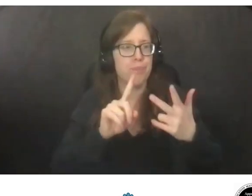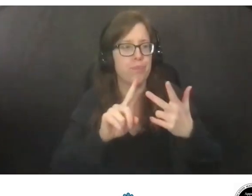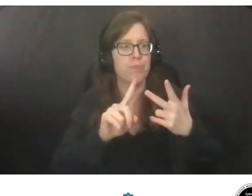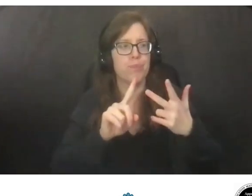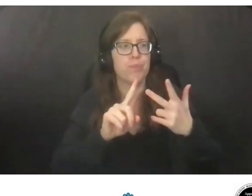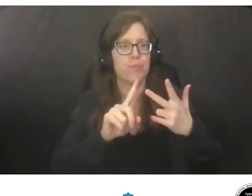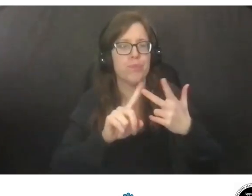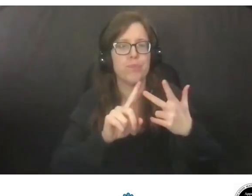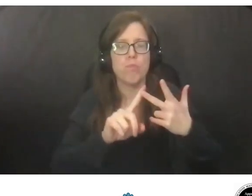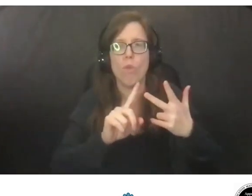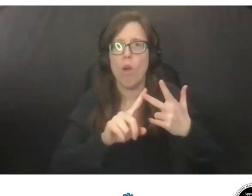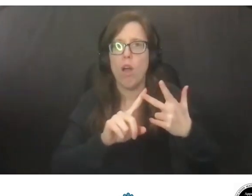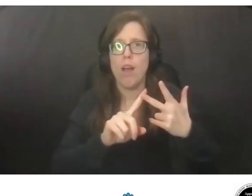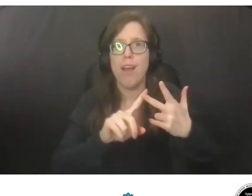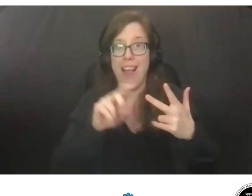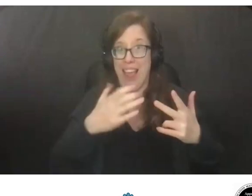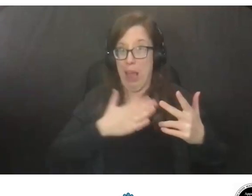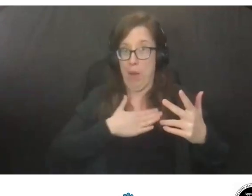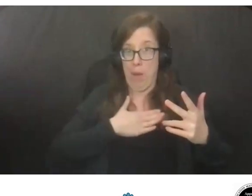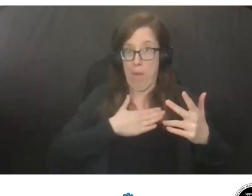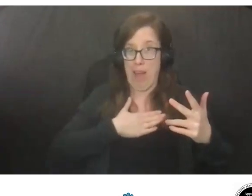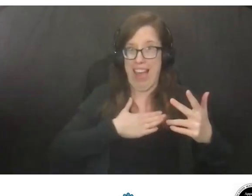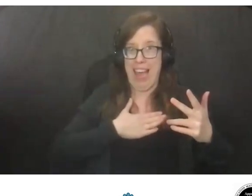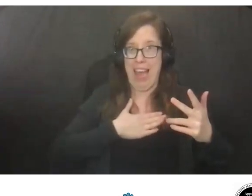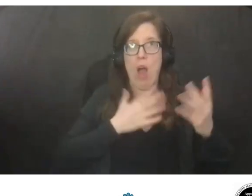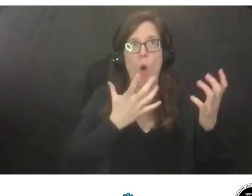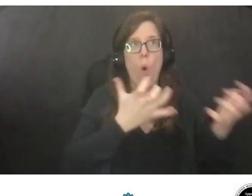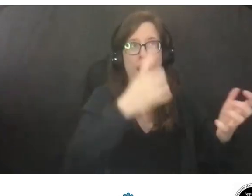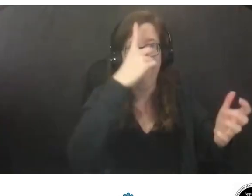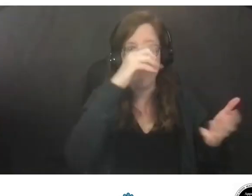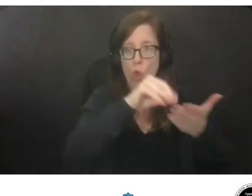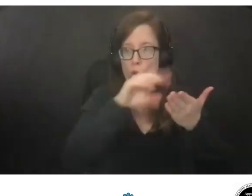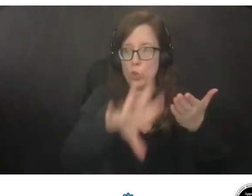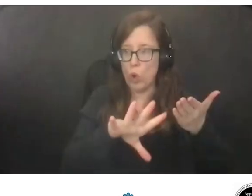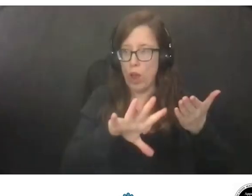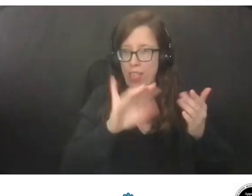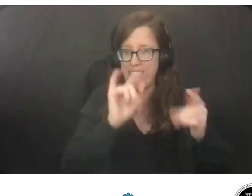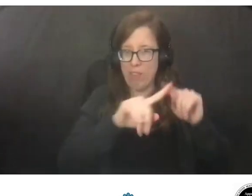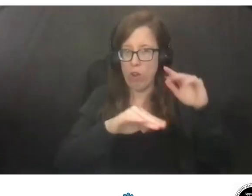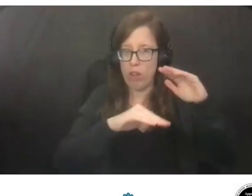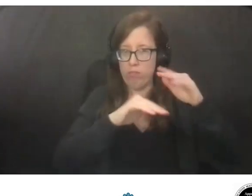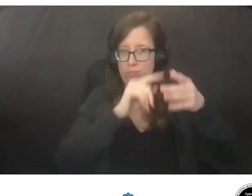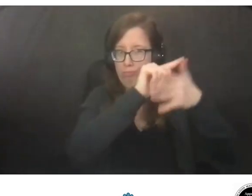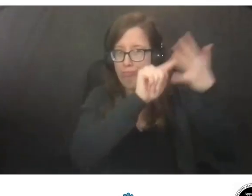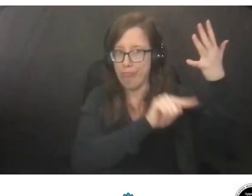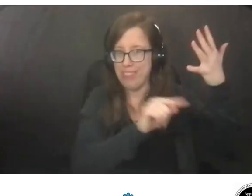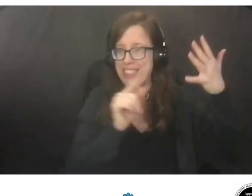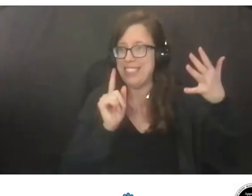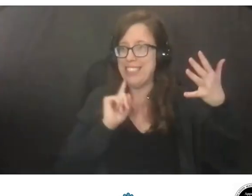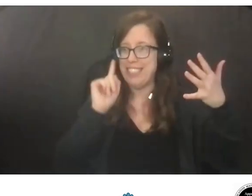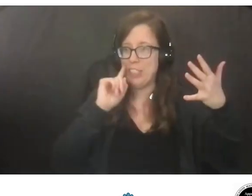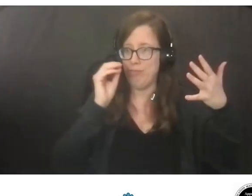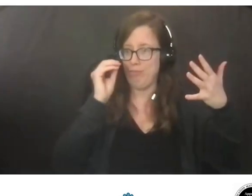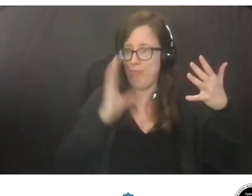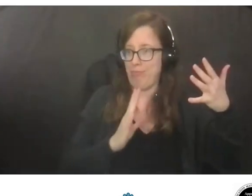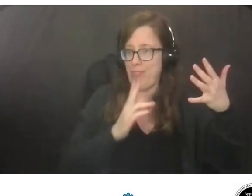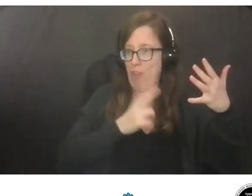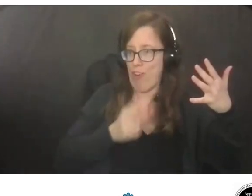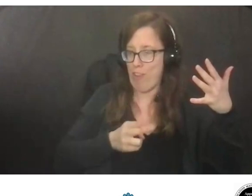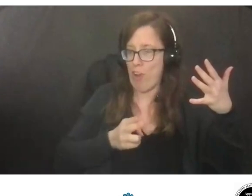things that were, like, my wants for this student, as the Teacher of the Deaf and Hard of Hearing. And